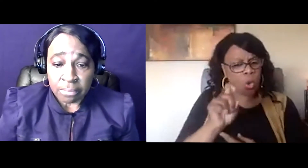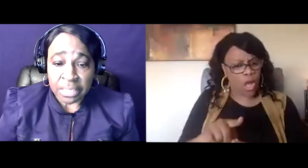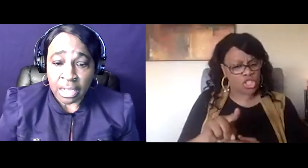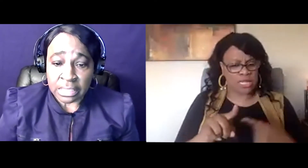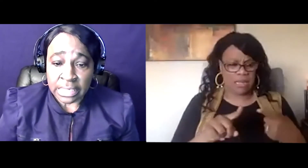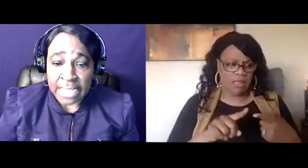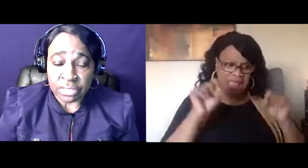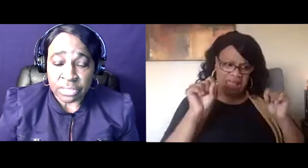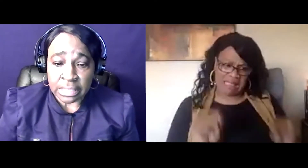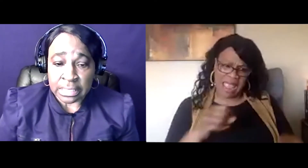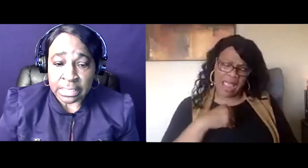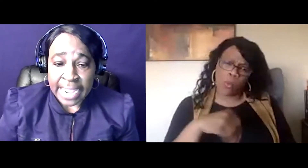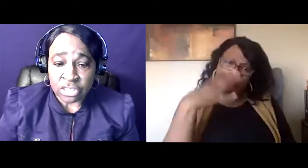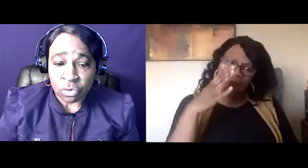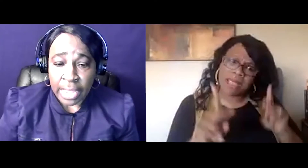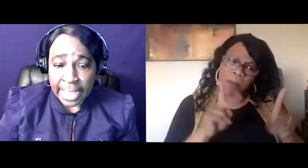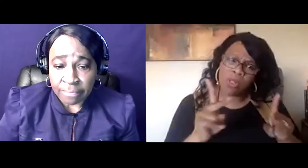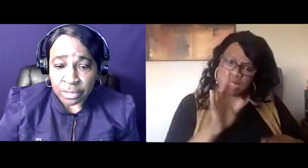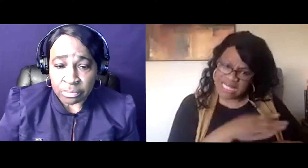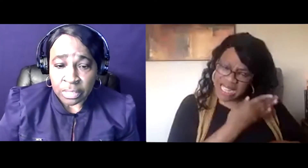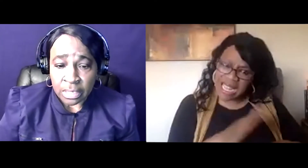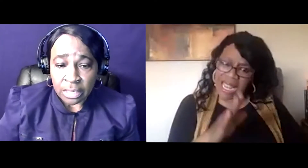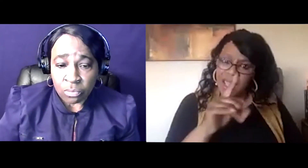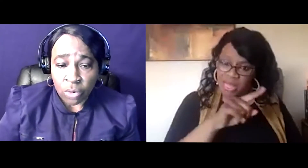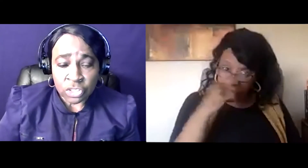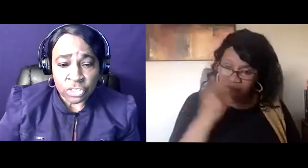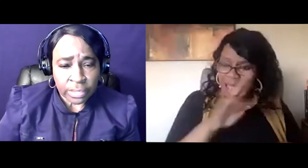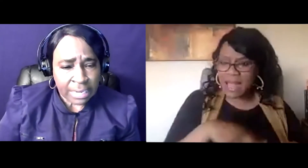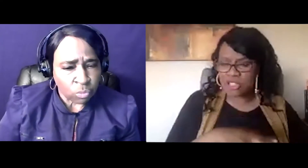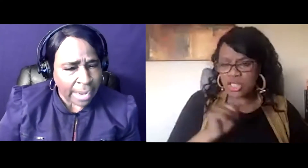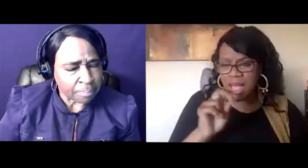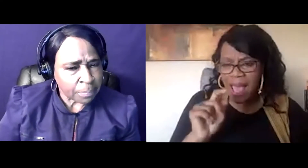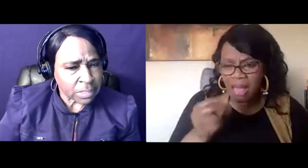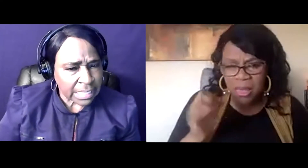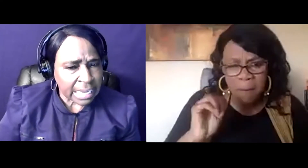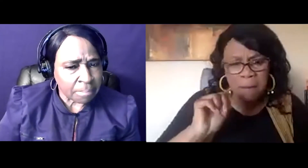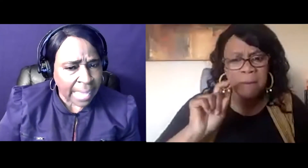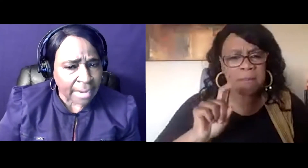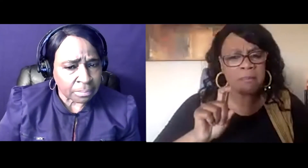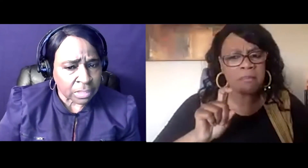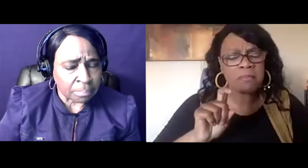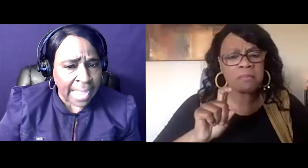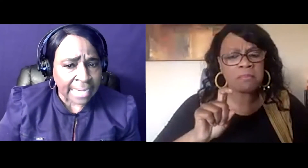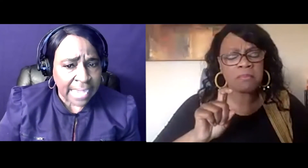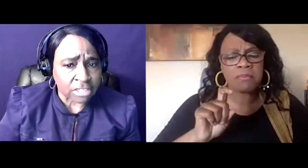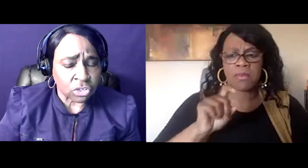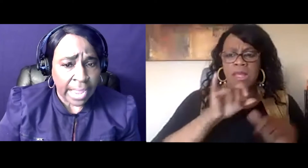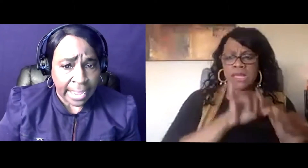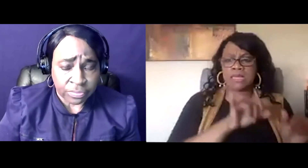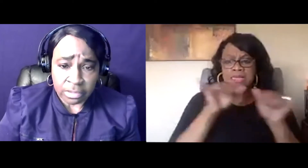Because the national anthem--want to know, can white people sing the Black National Anthem?